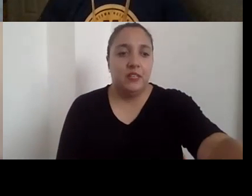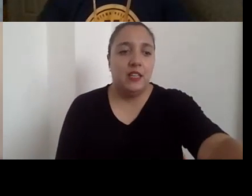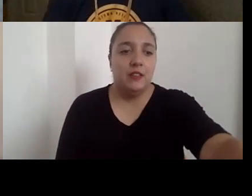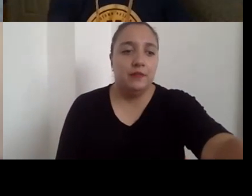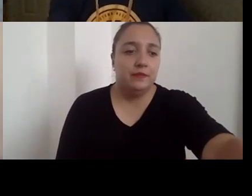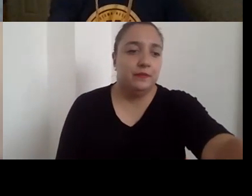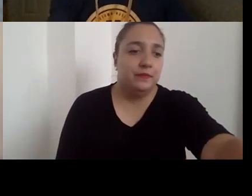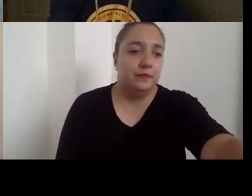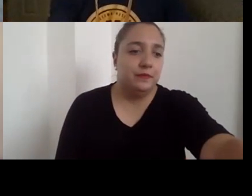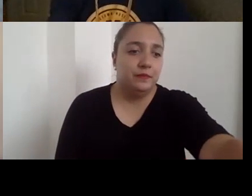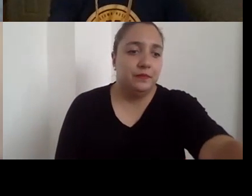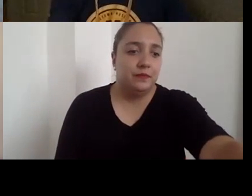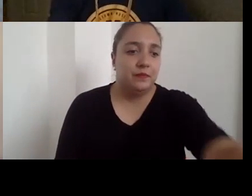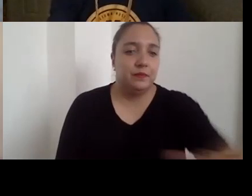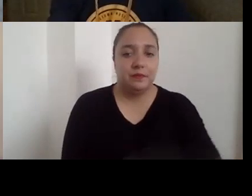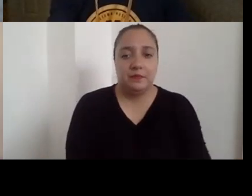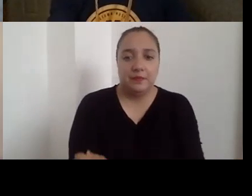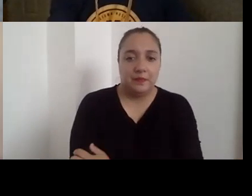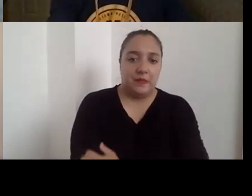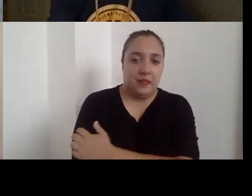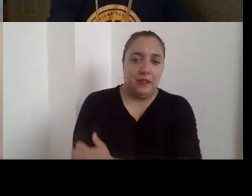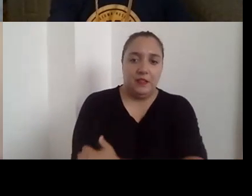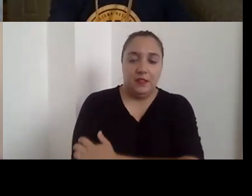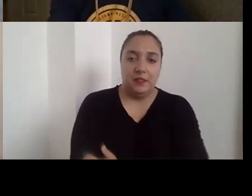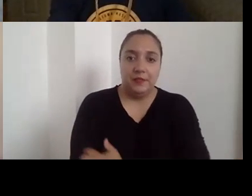Anyone making anything?